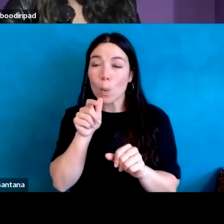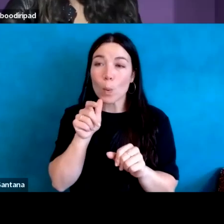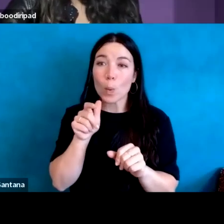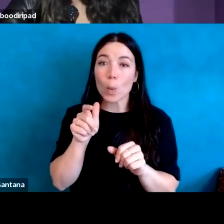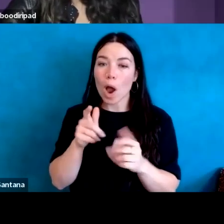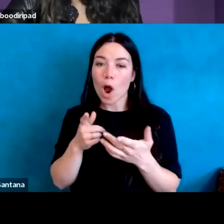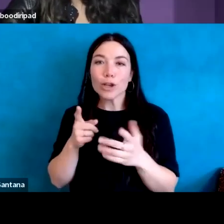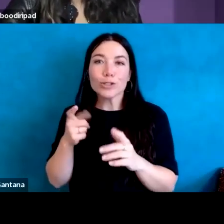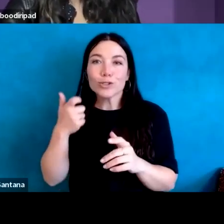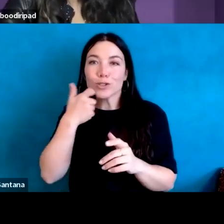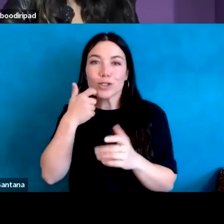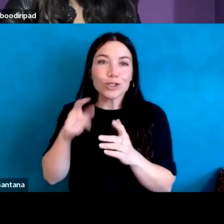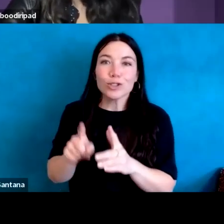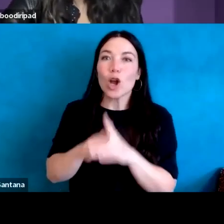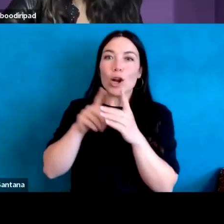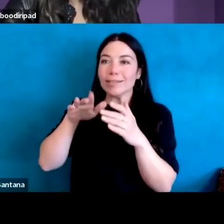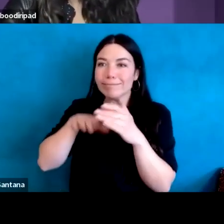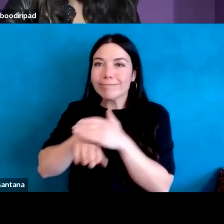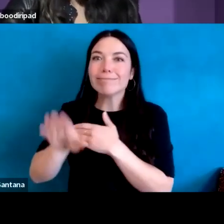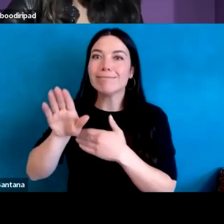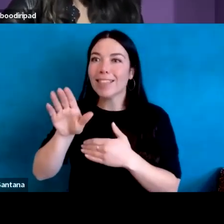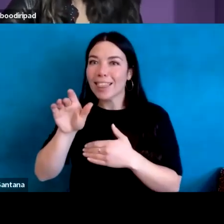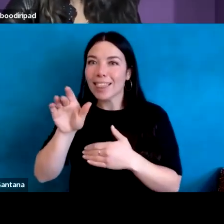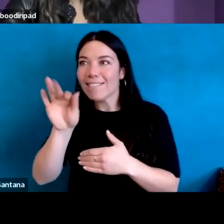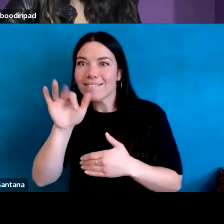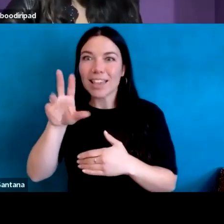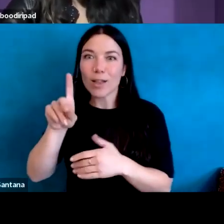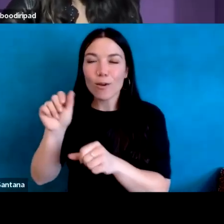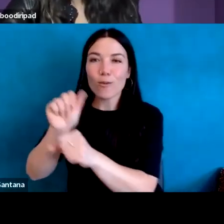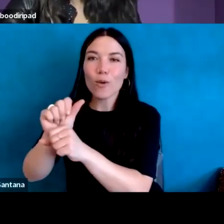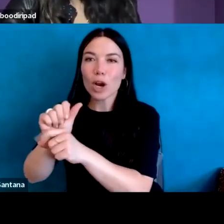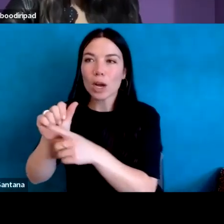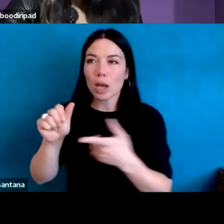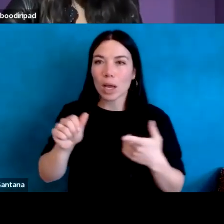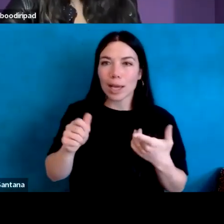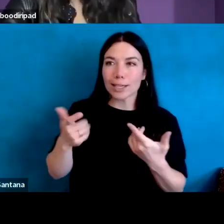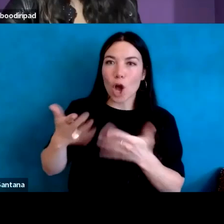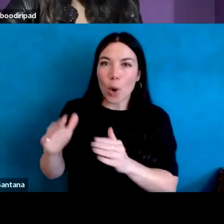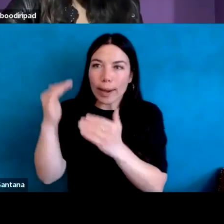the pioneers of the field create the boundaries of what is... of questions that's worth asking.